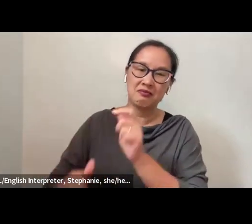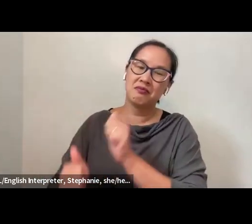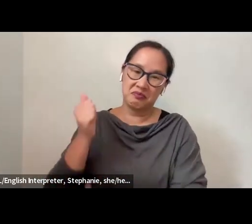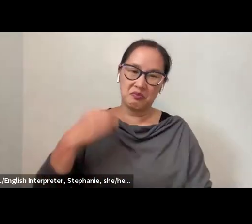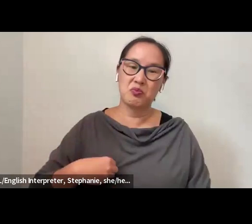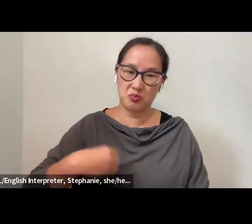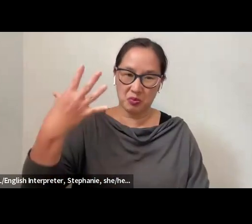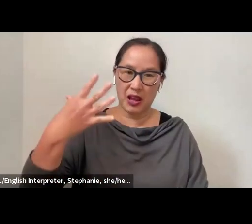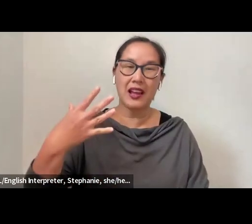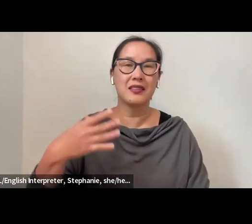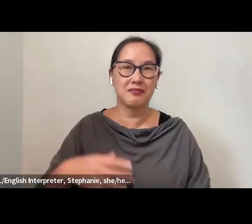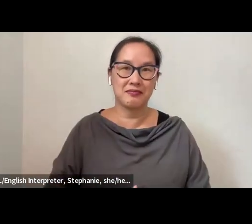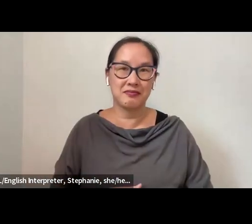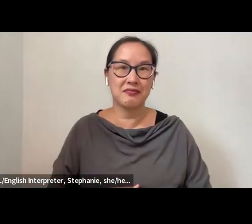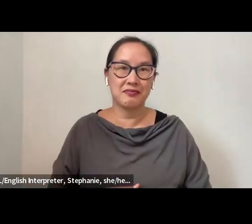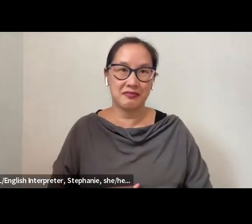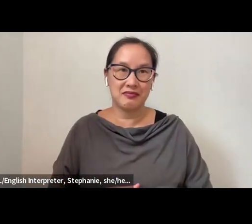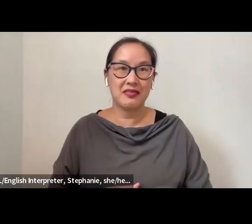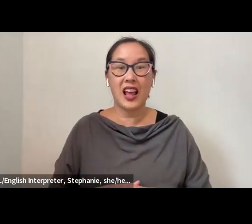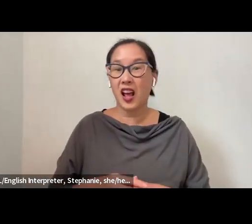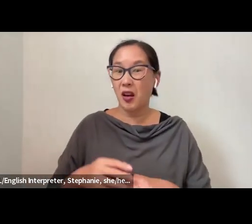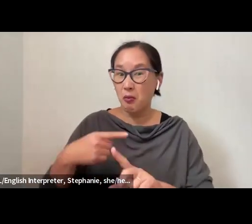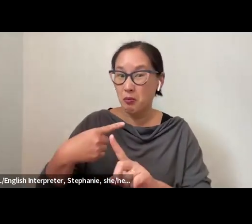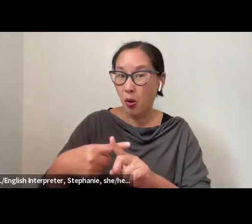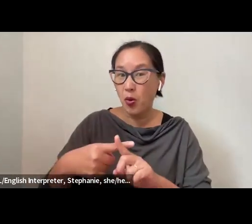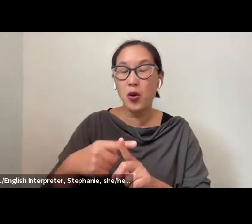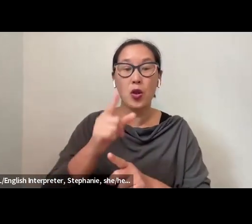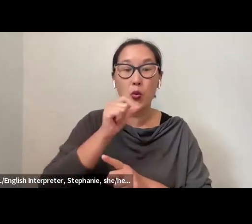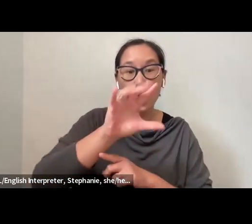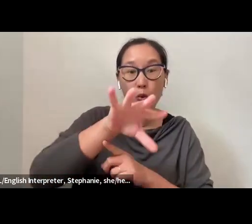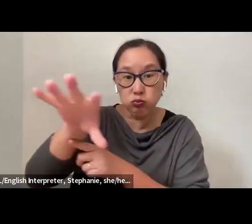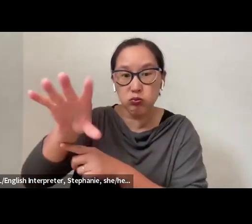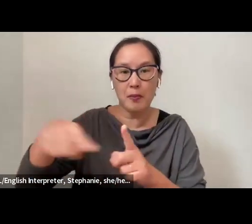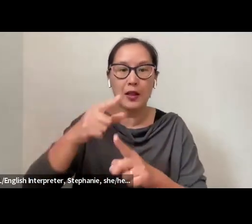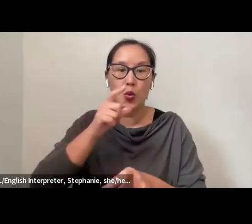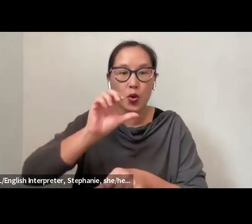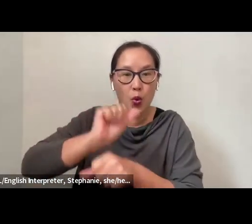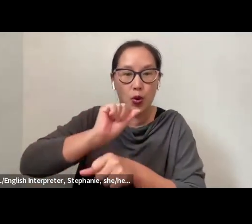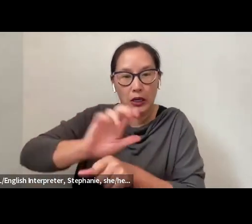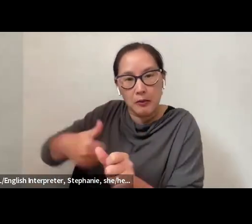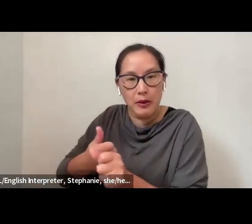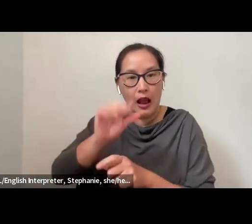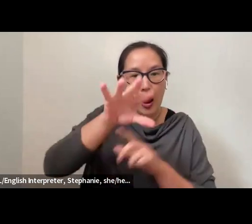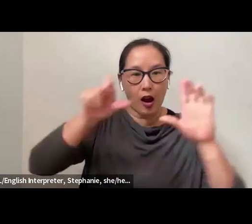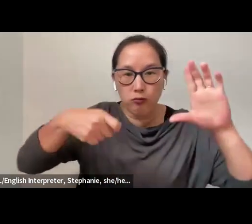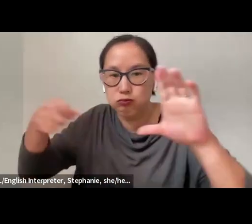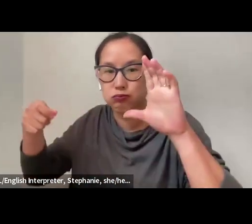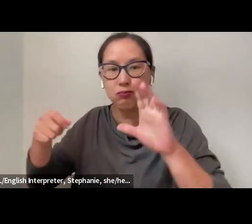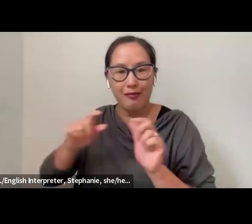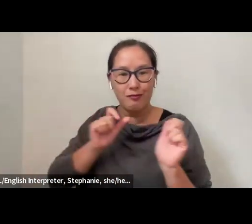in front of and behind the camera. We need and deserve more diverse disabled narratives